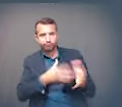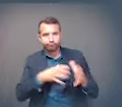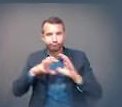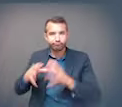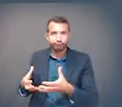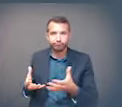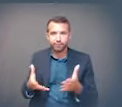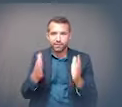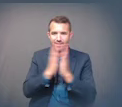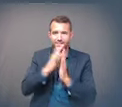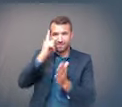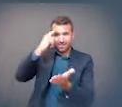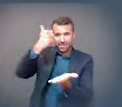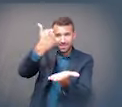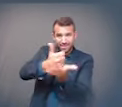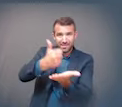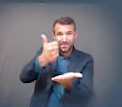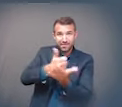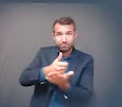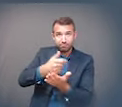And when we ask for help, it is not a sign